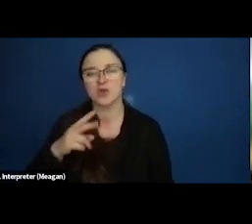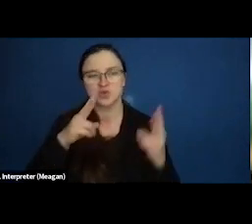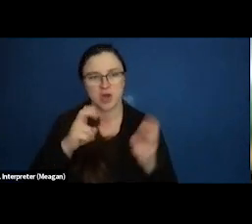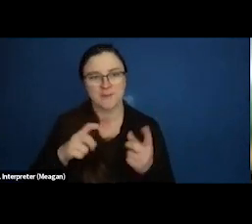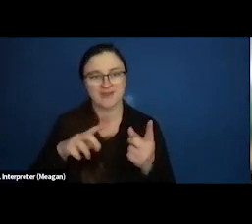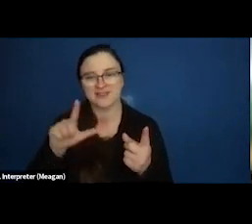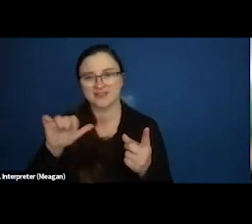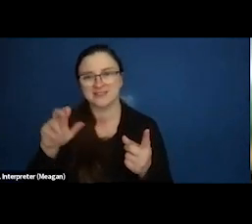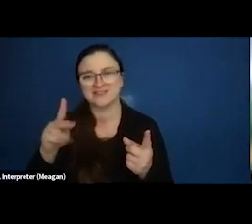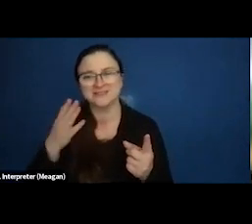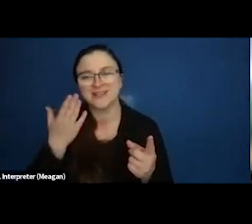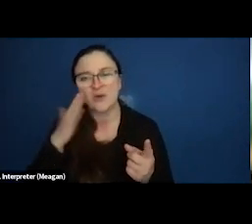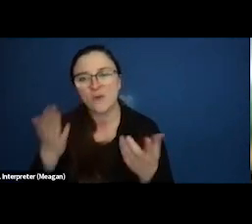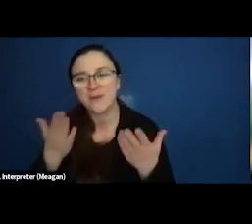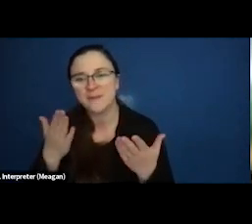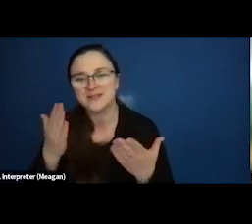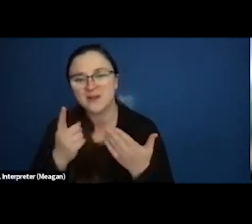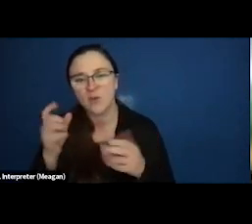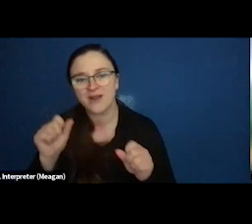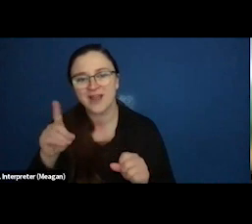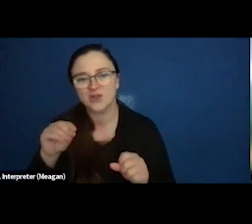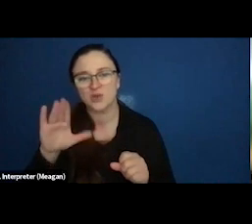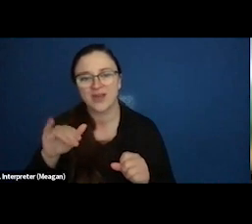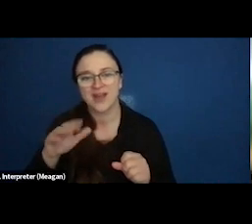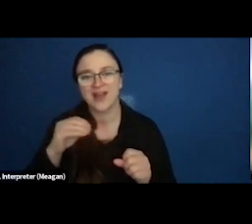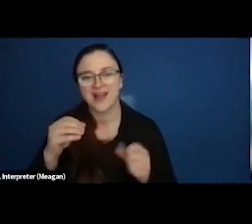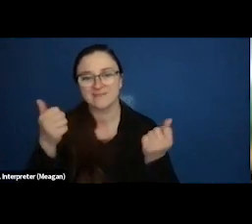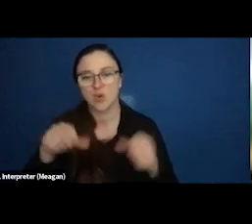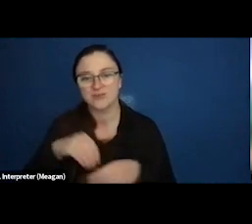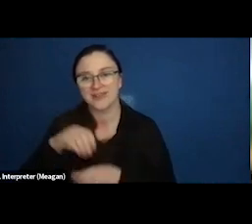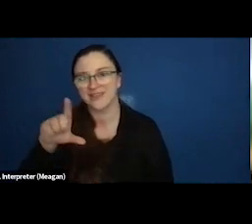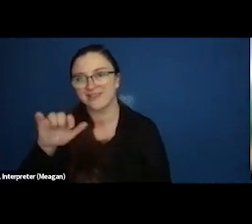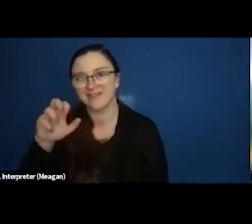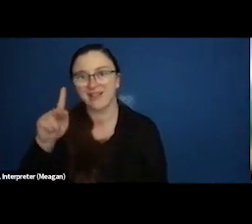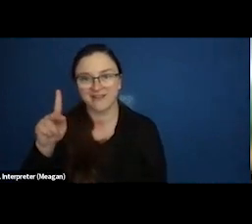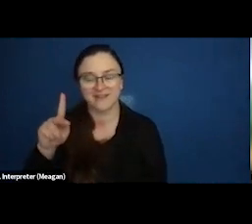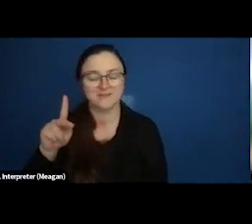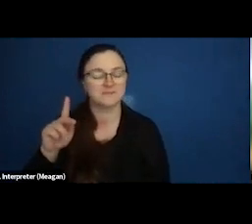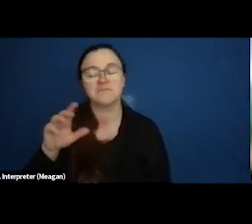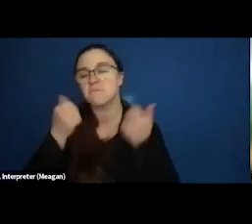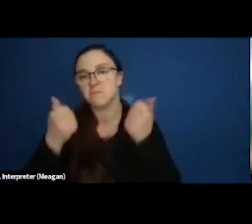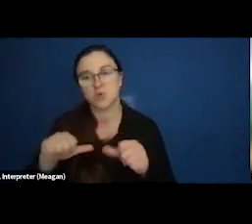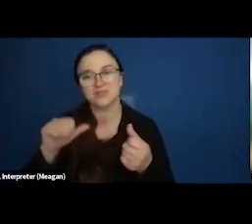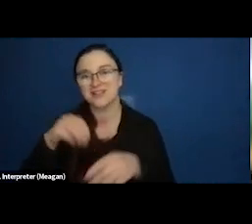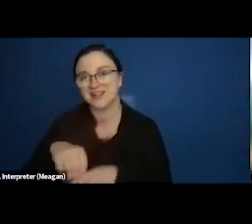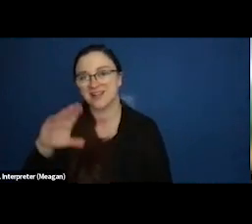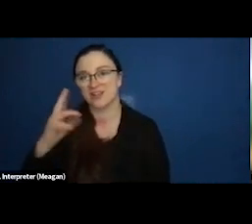or I don't know if Alicia or someone else could do that, and put this link into the chat so that folks can grab this.